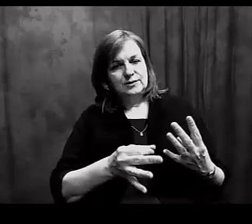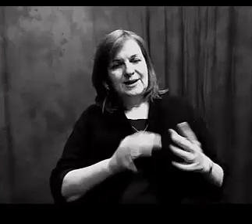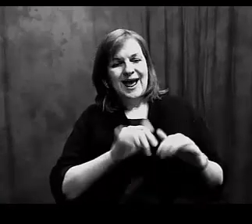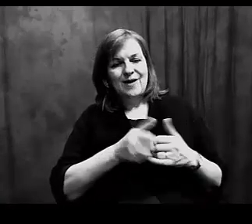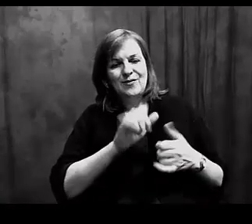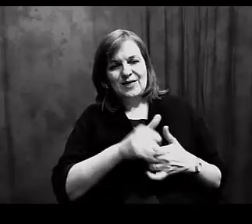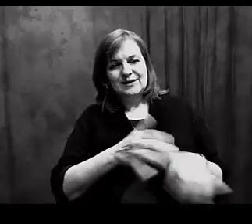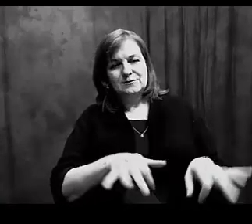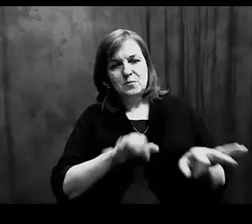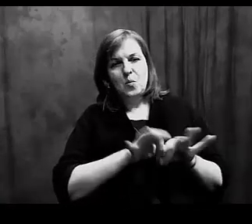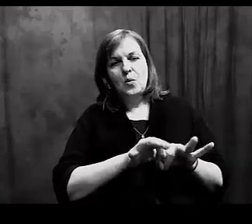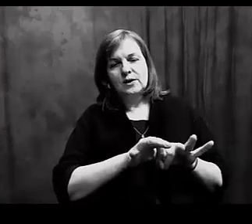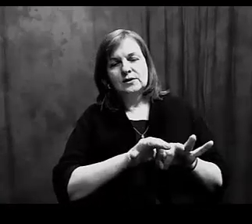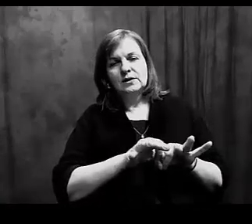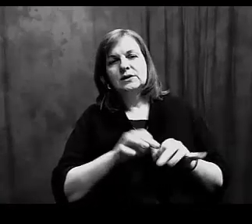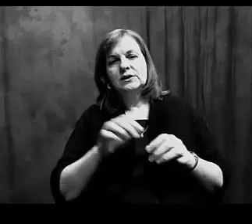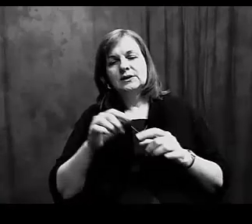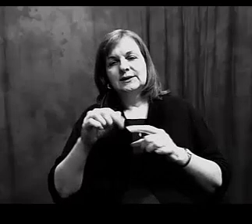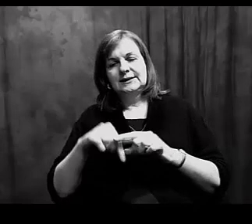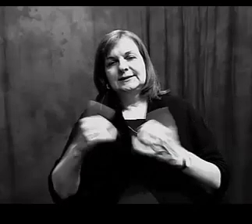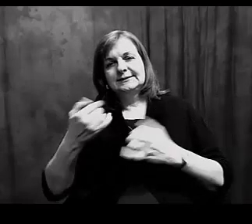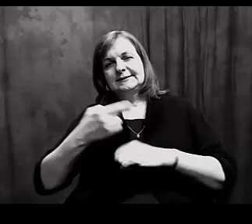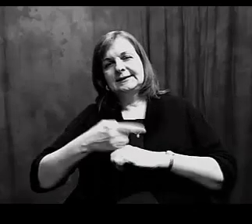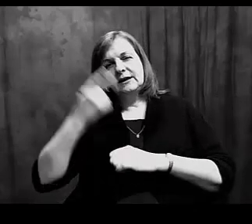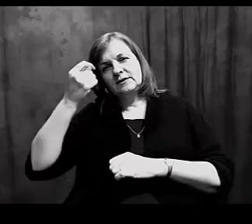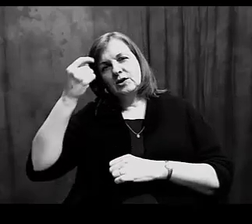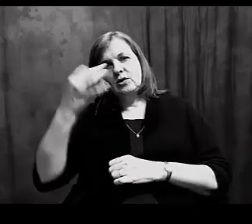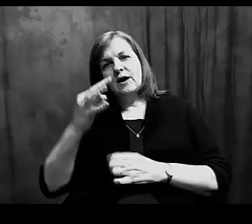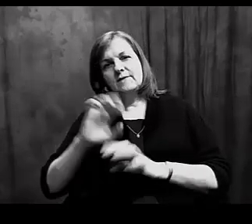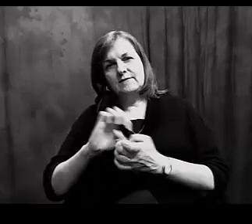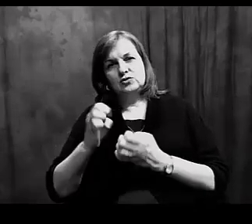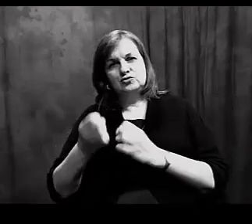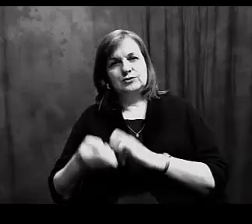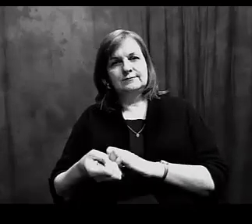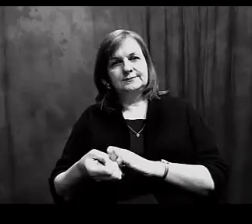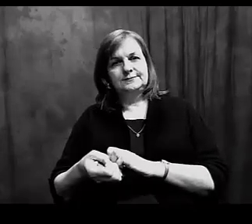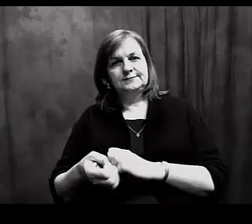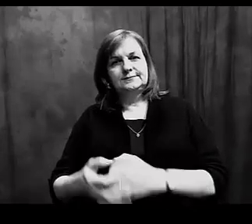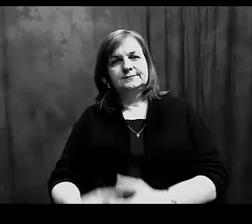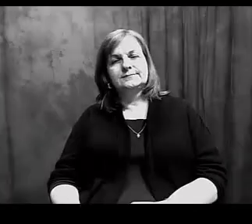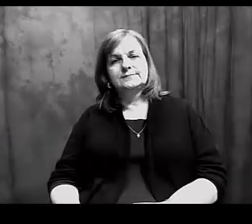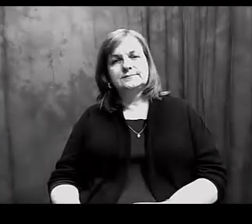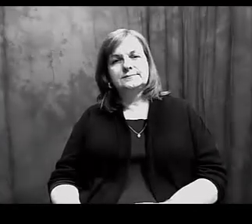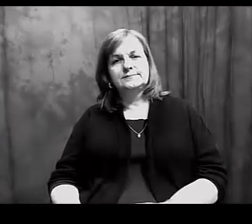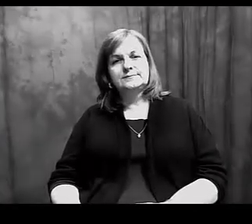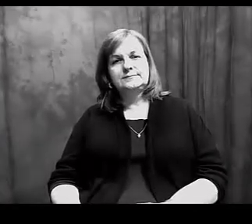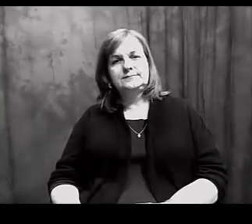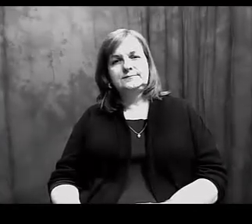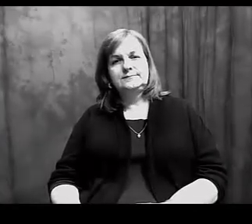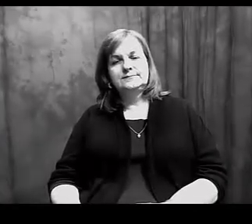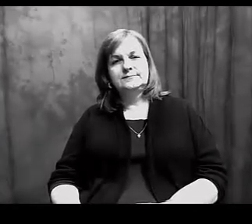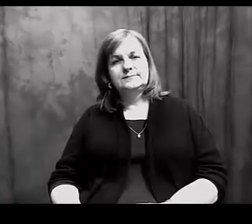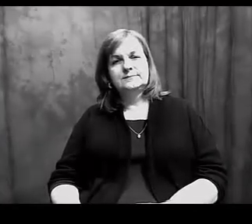critical to our understanding of today's theory of evolution and